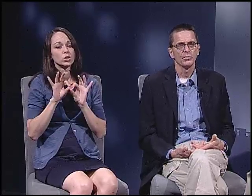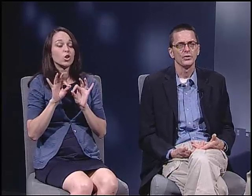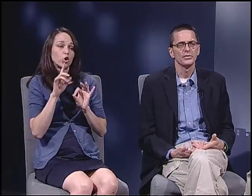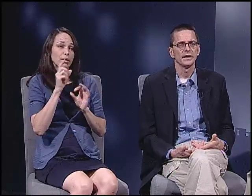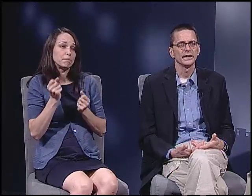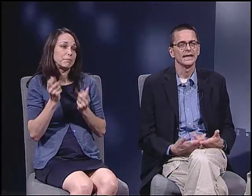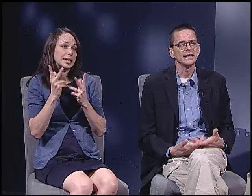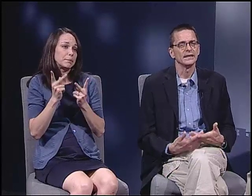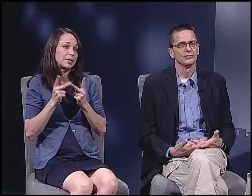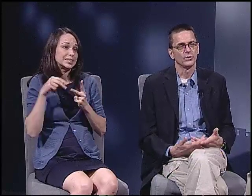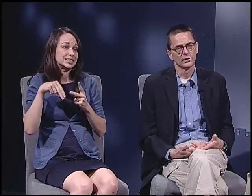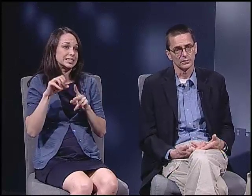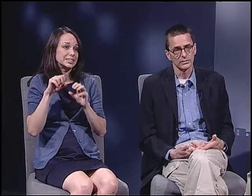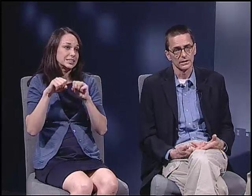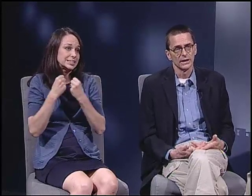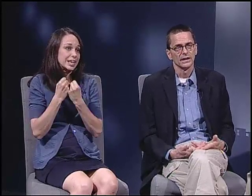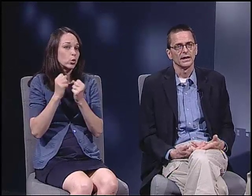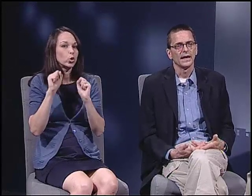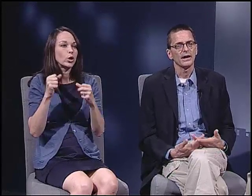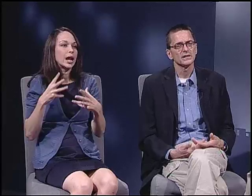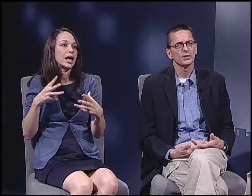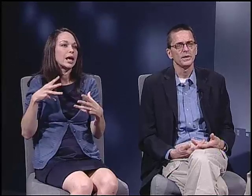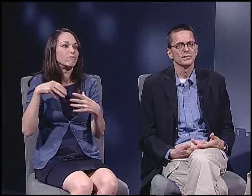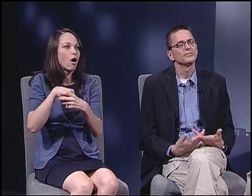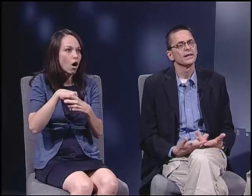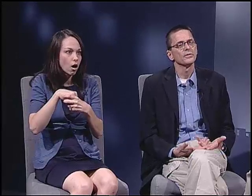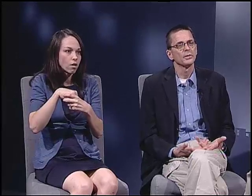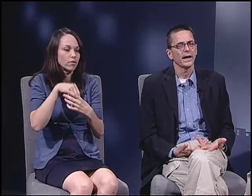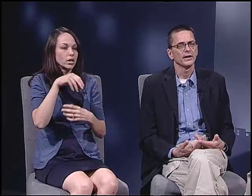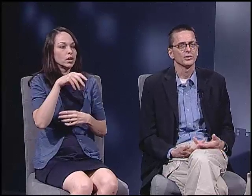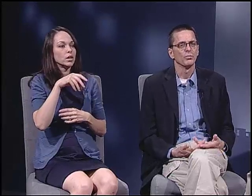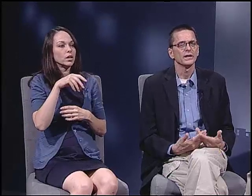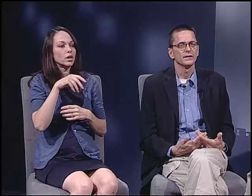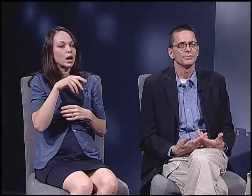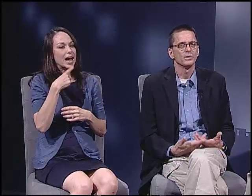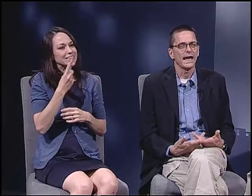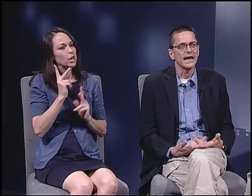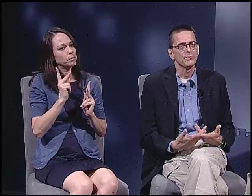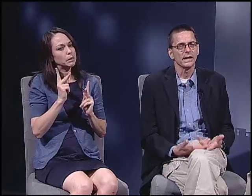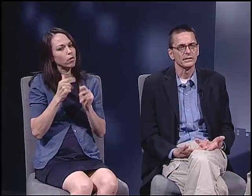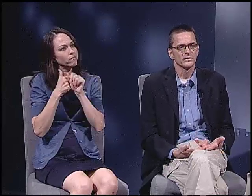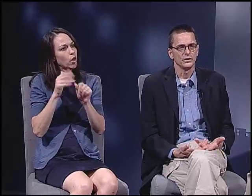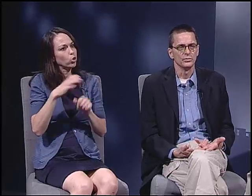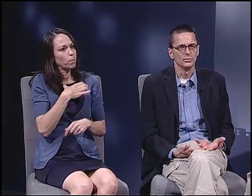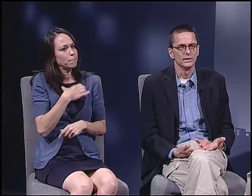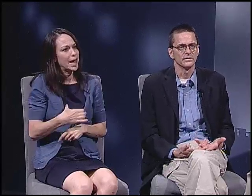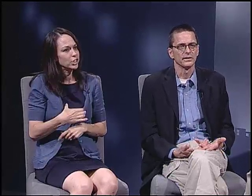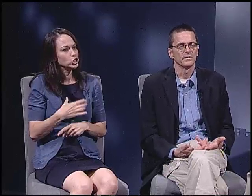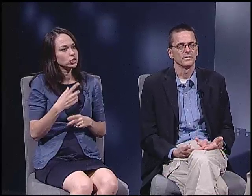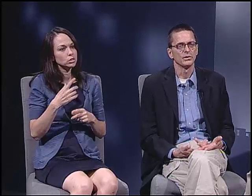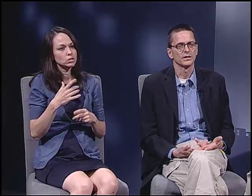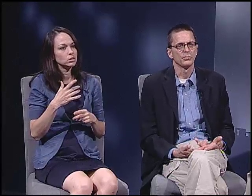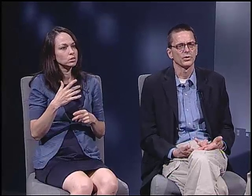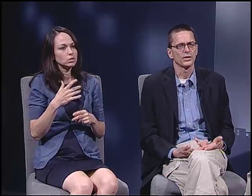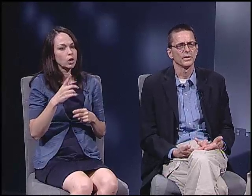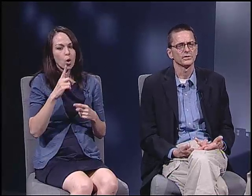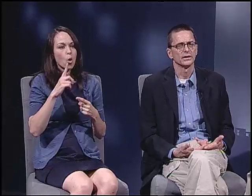where you can get involved. I always tell people to follow their passion, what animates you is the most important question.